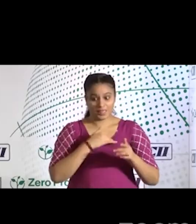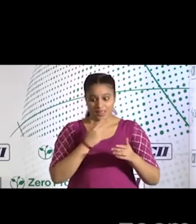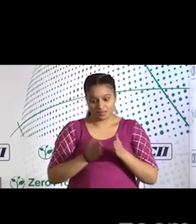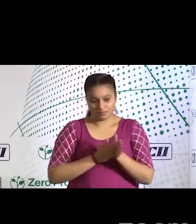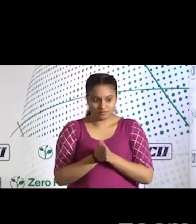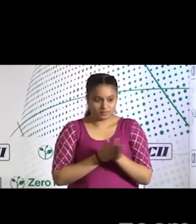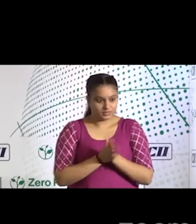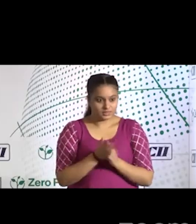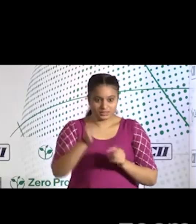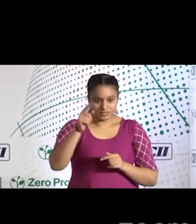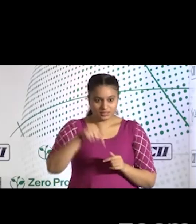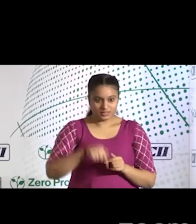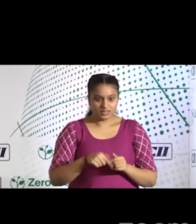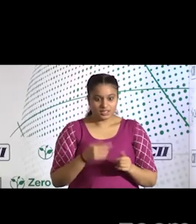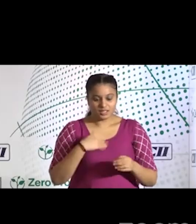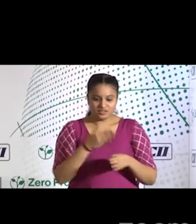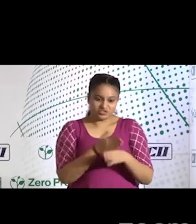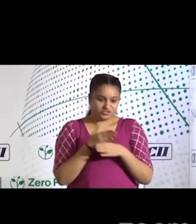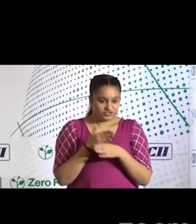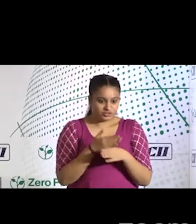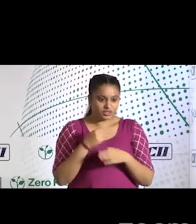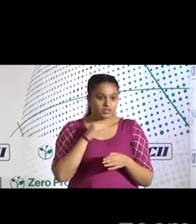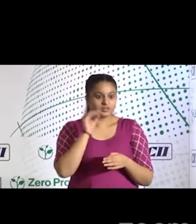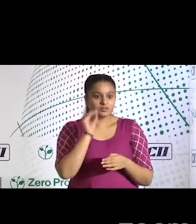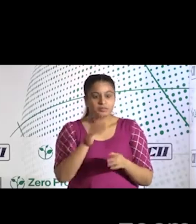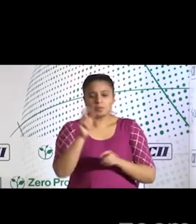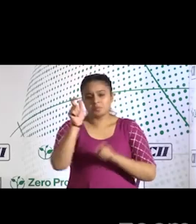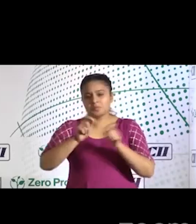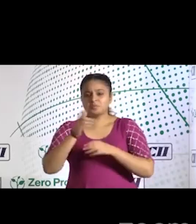so when we I shared this with multiple people in my network,